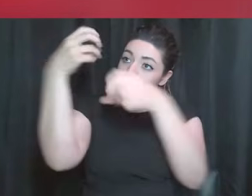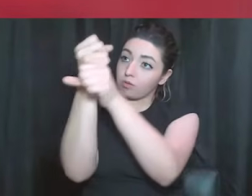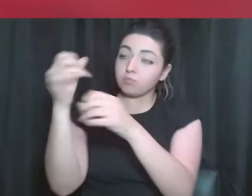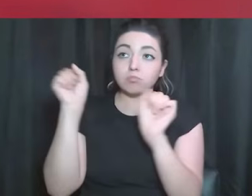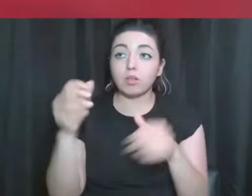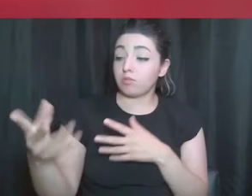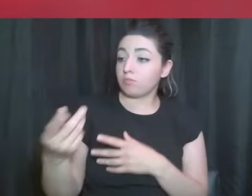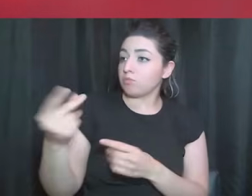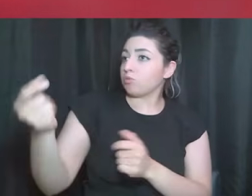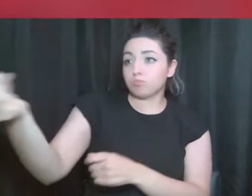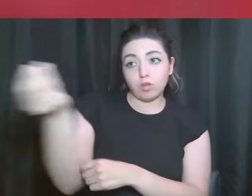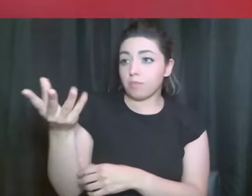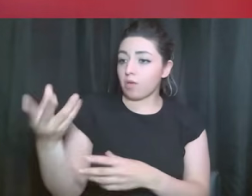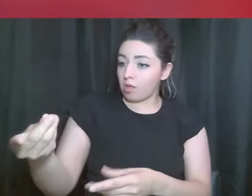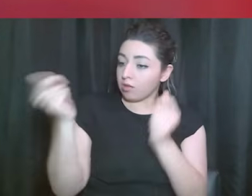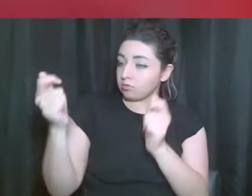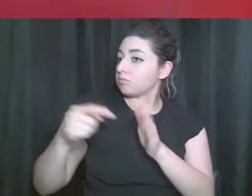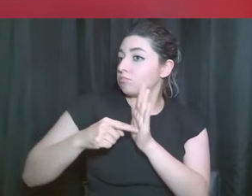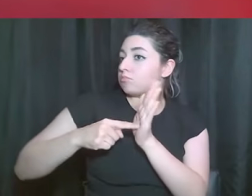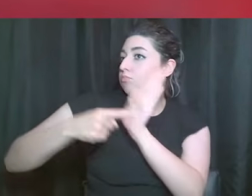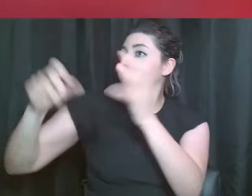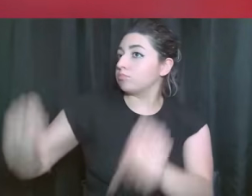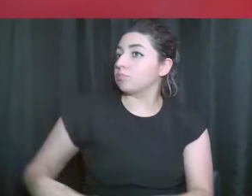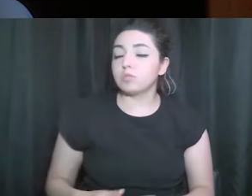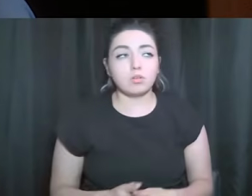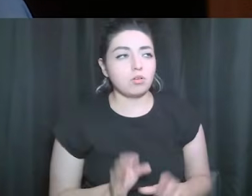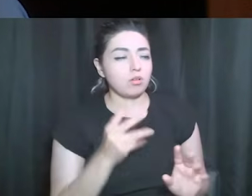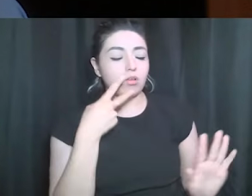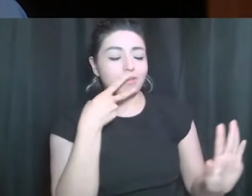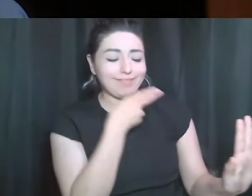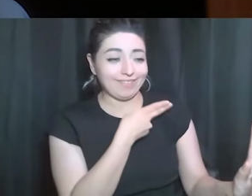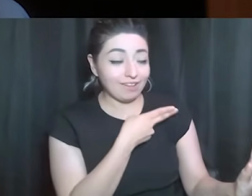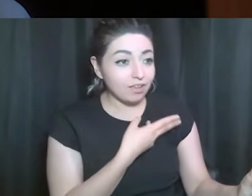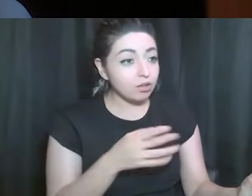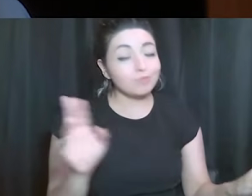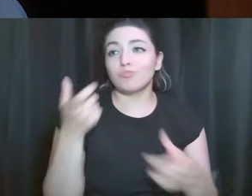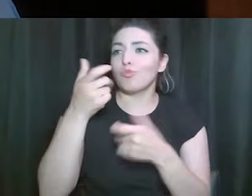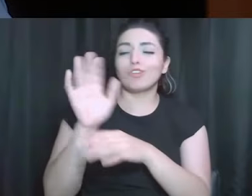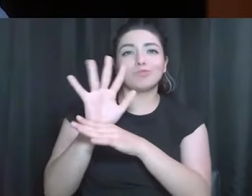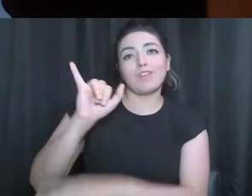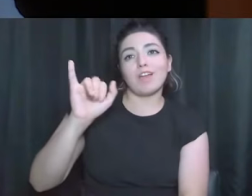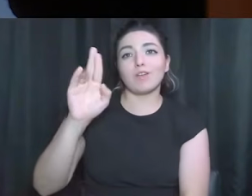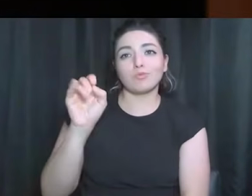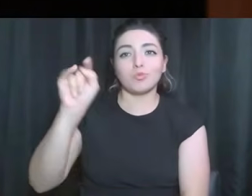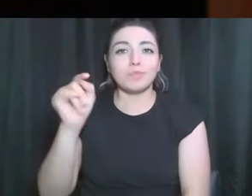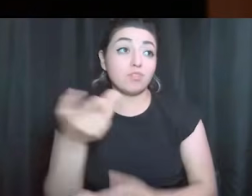so you name it, and it's yours- Yeah, shut up. Alright. Might as well watch I, Robot. Give you something else to relate to.